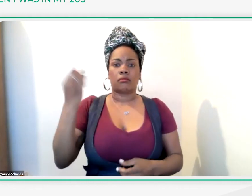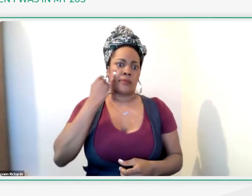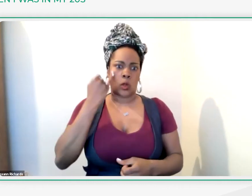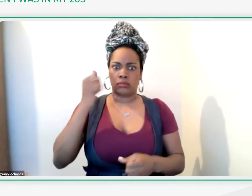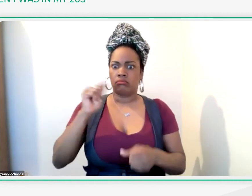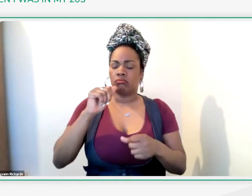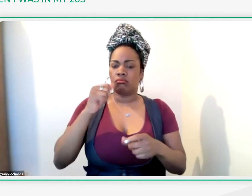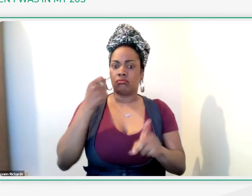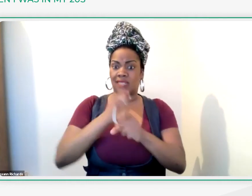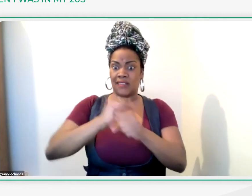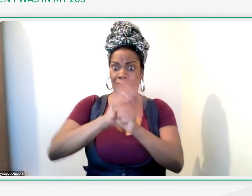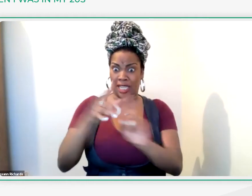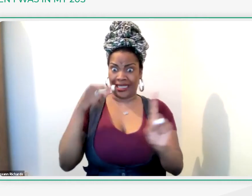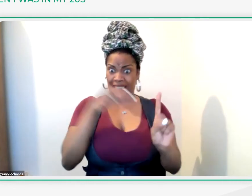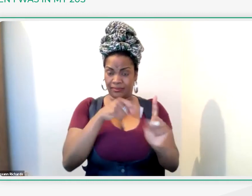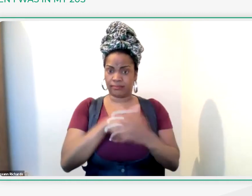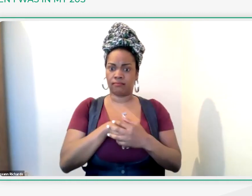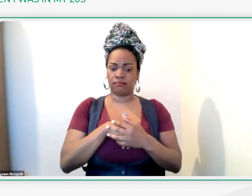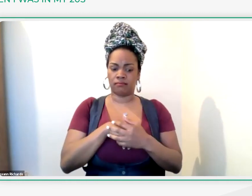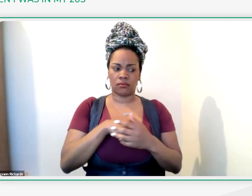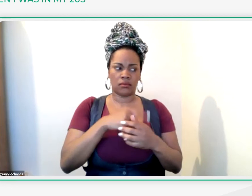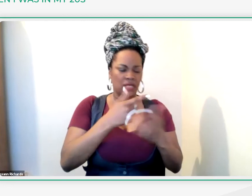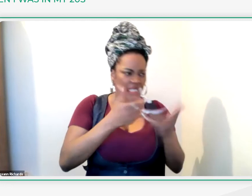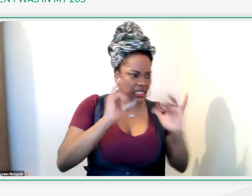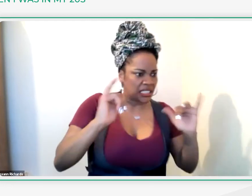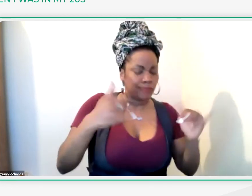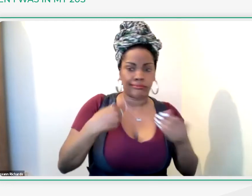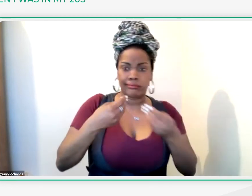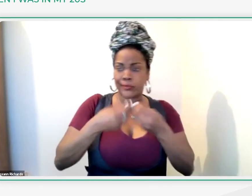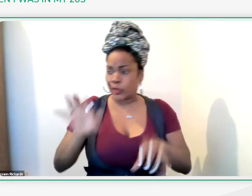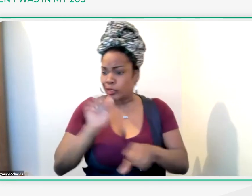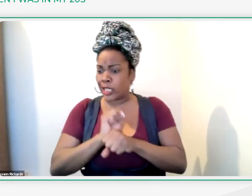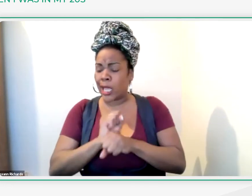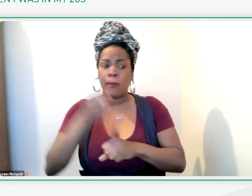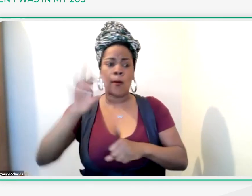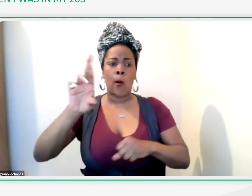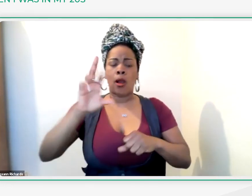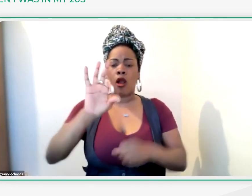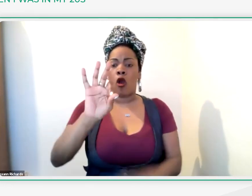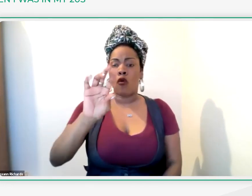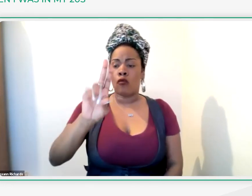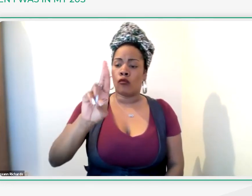Lastly, let's say with the Coronavirus pandemic, maybe